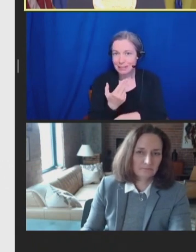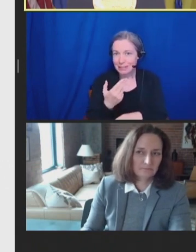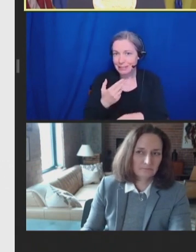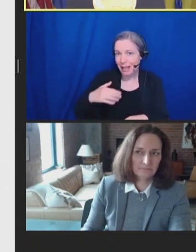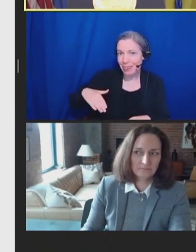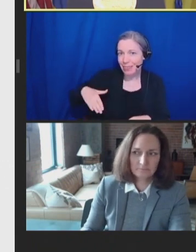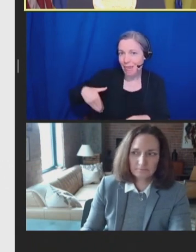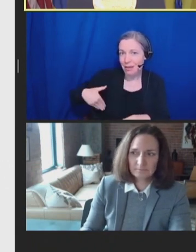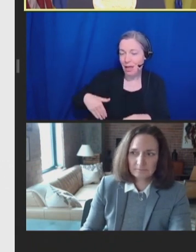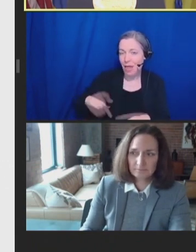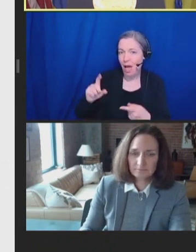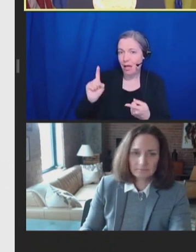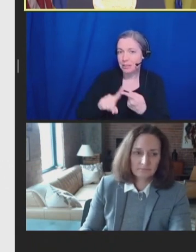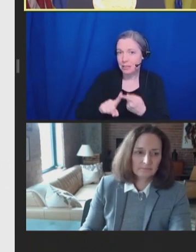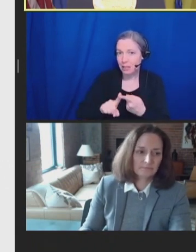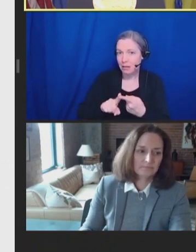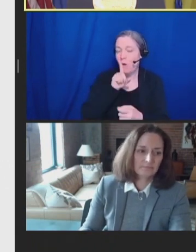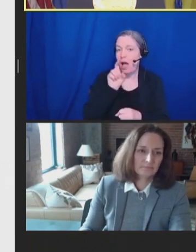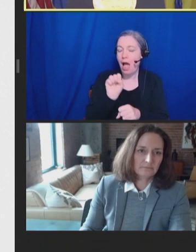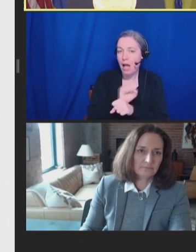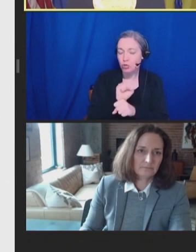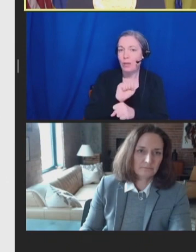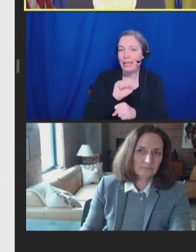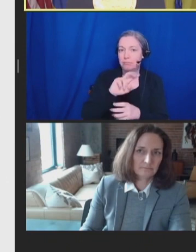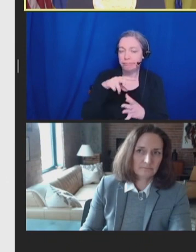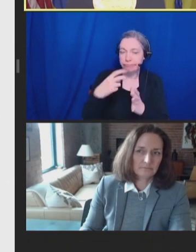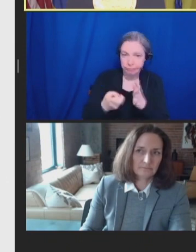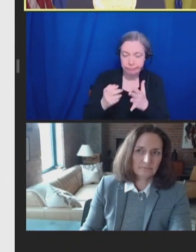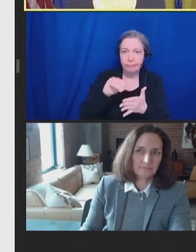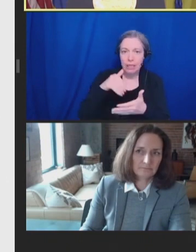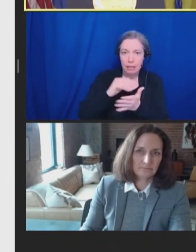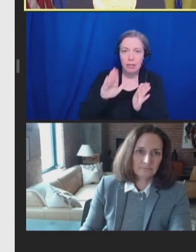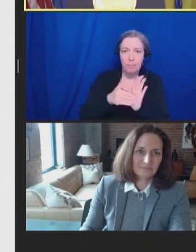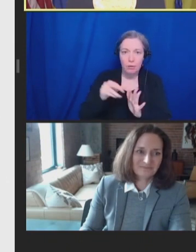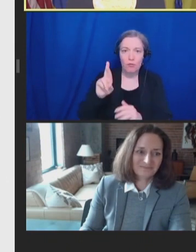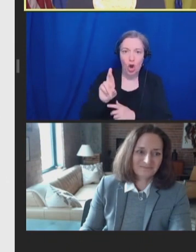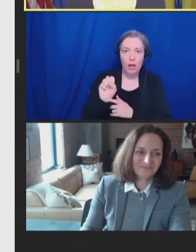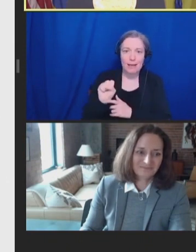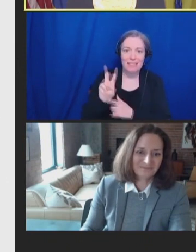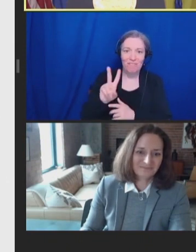So, all of those things are, you know, within our considerations and we're paying